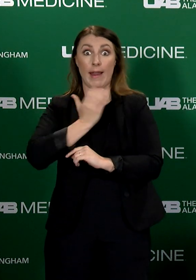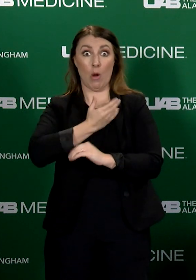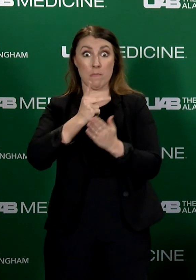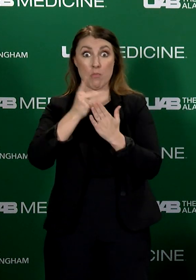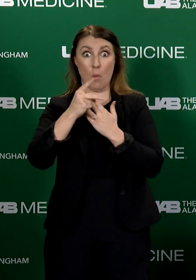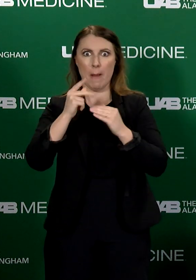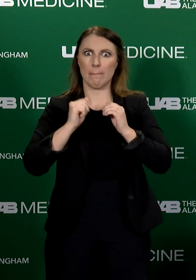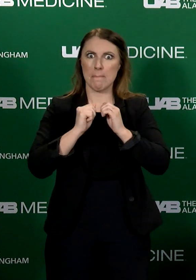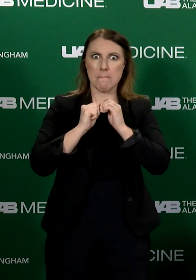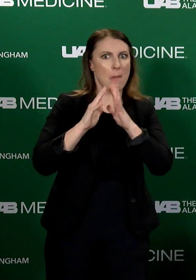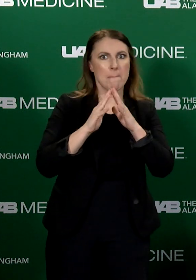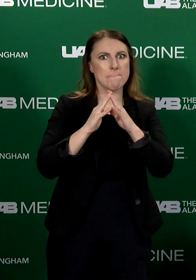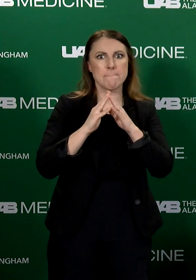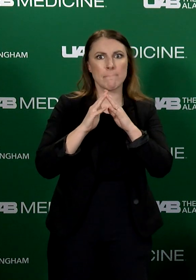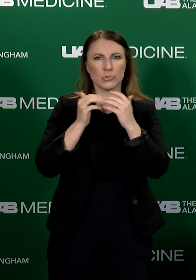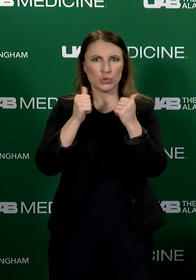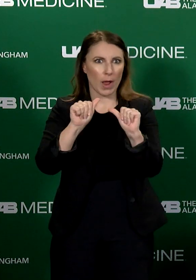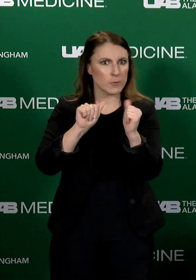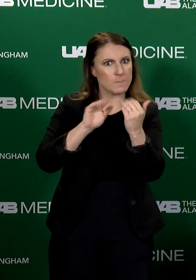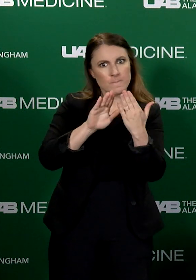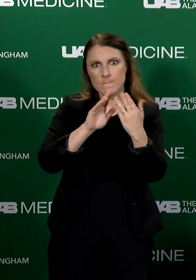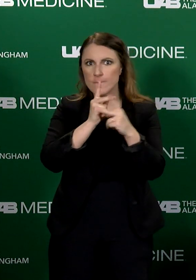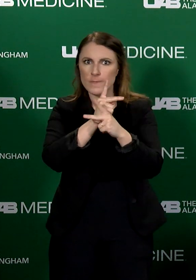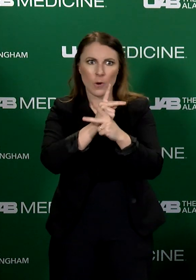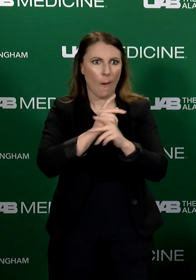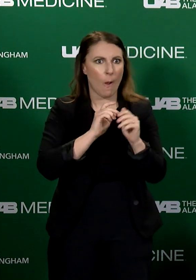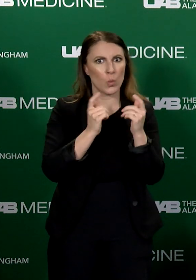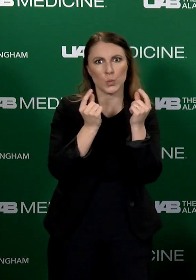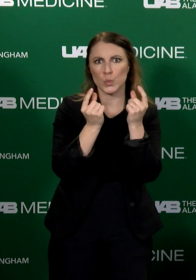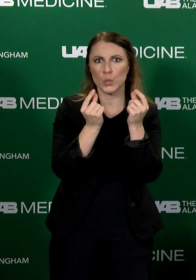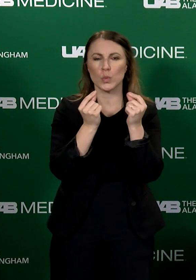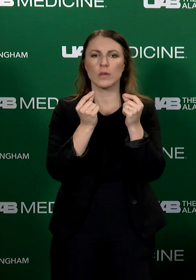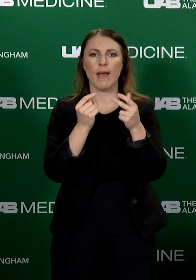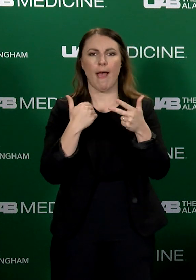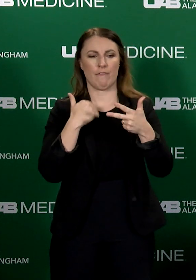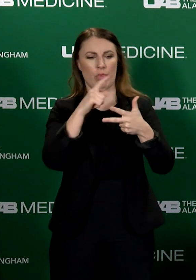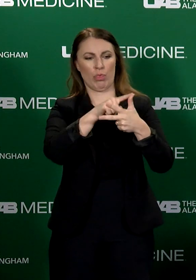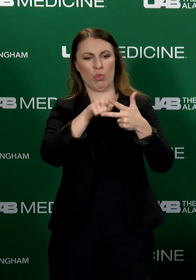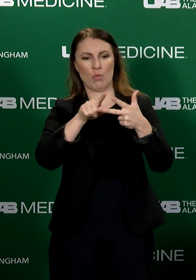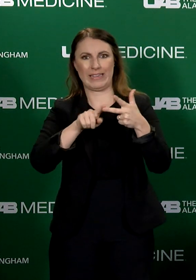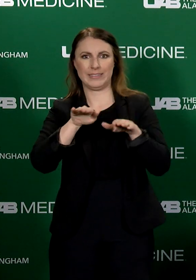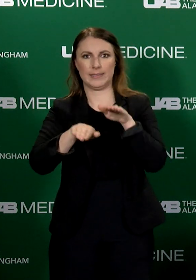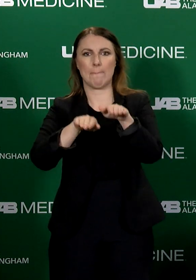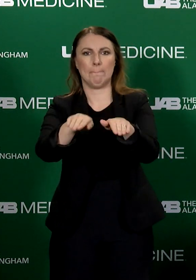approached it from sort of a three pronged step and that's conservation of